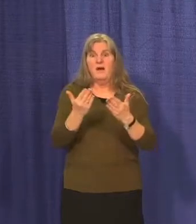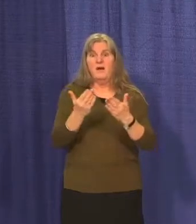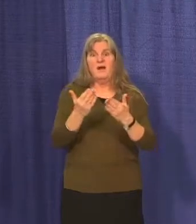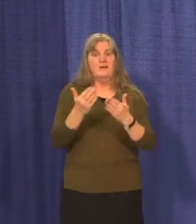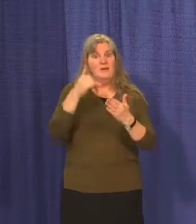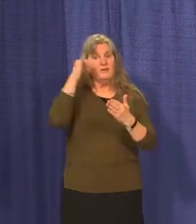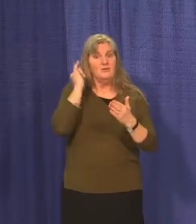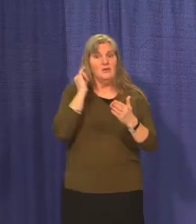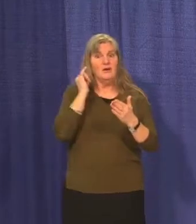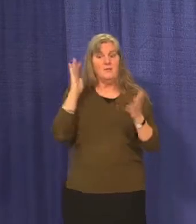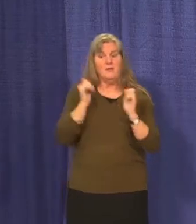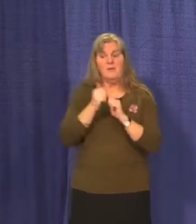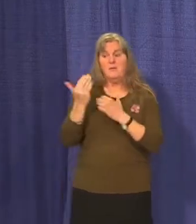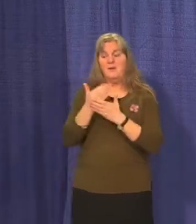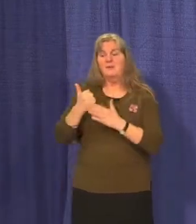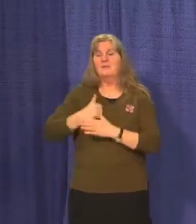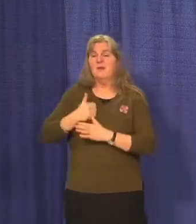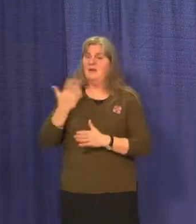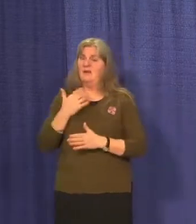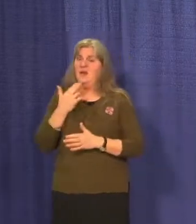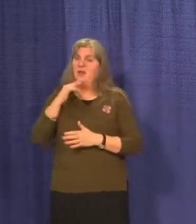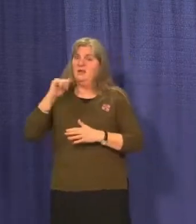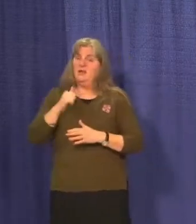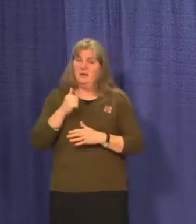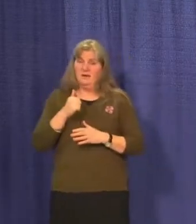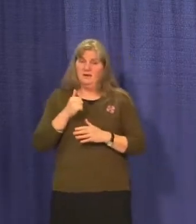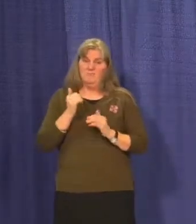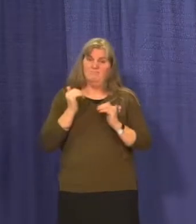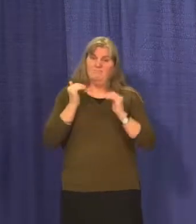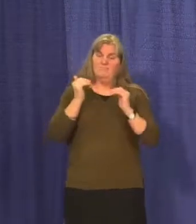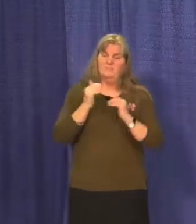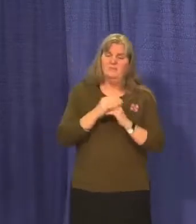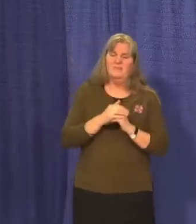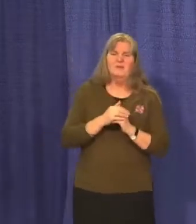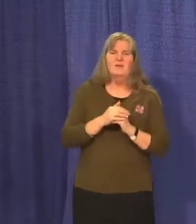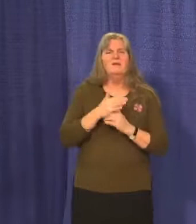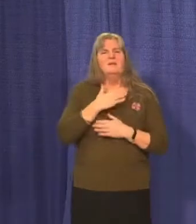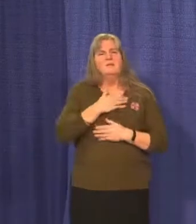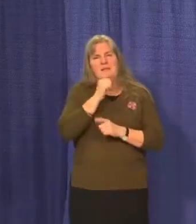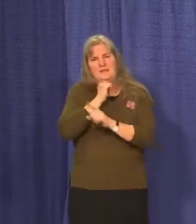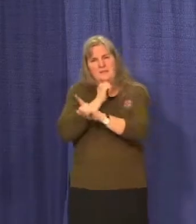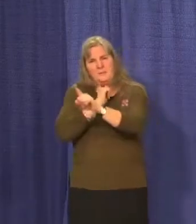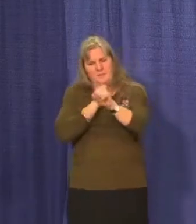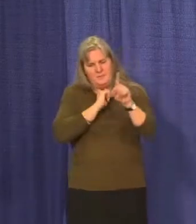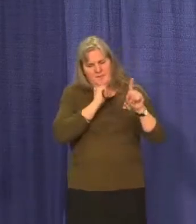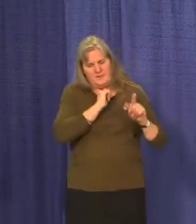population is quite the success in itself. So please wait your turn and allow the teams to do their work